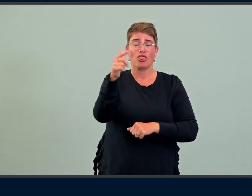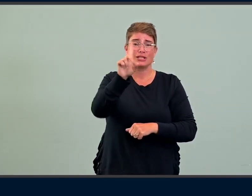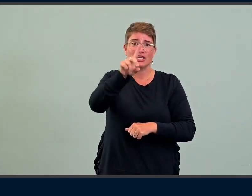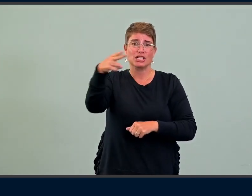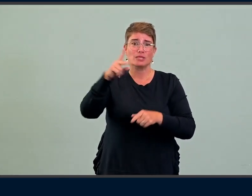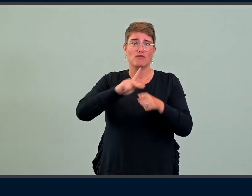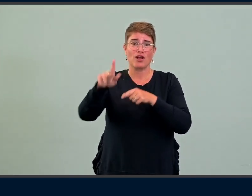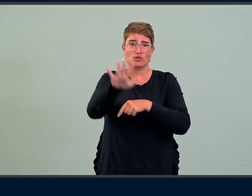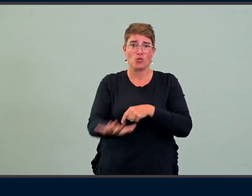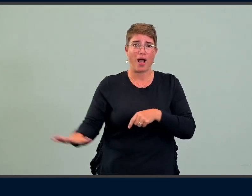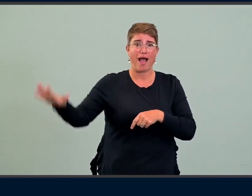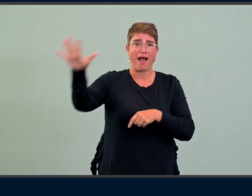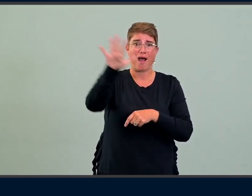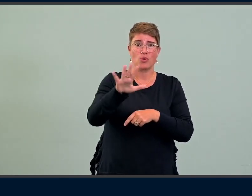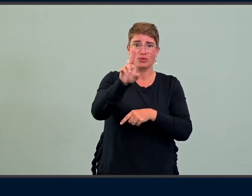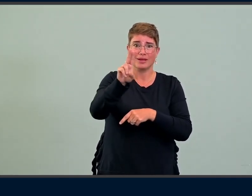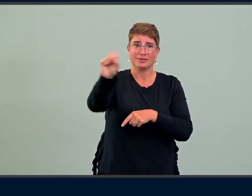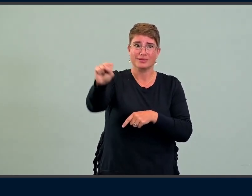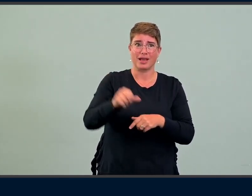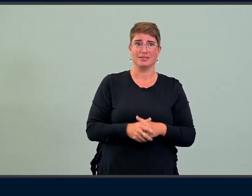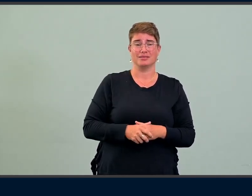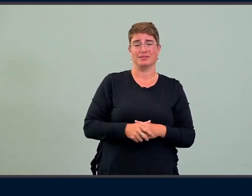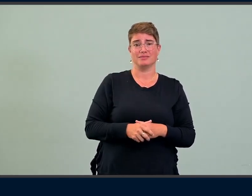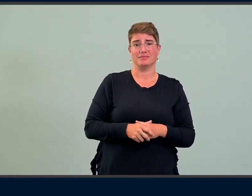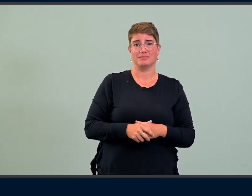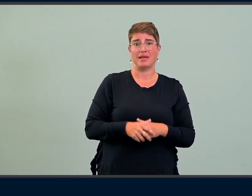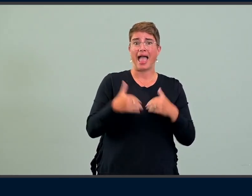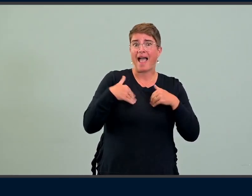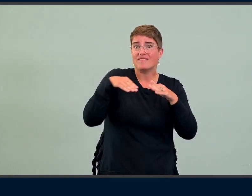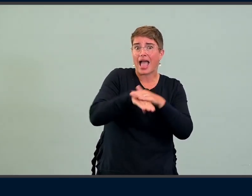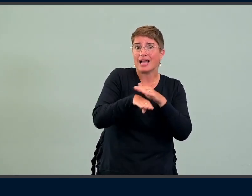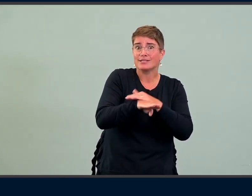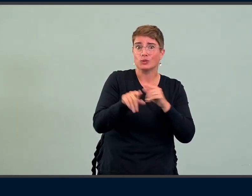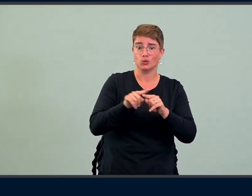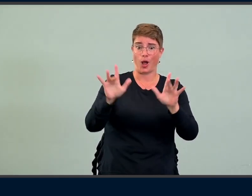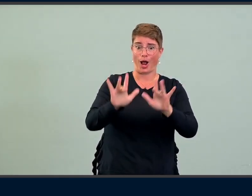You will also get training consistent with other deaf and hard of hearing professionals